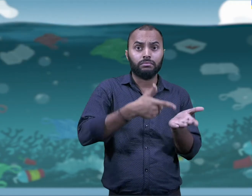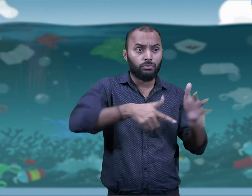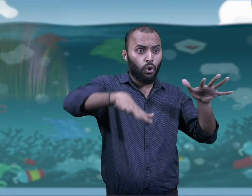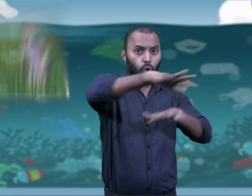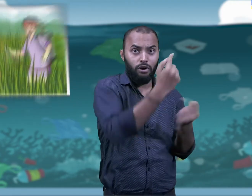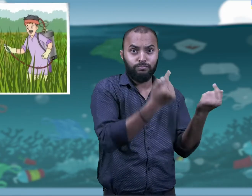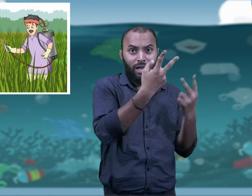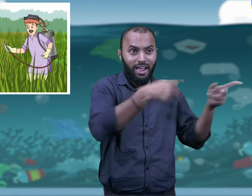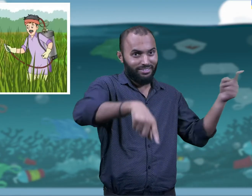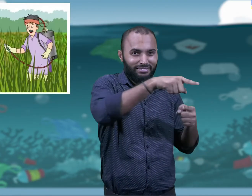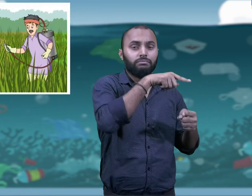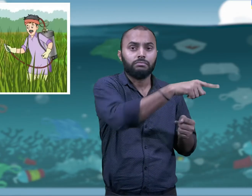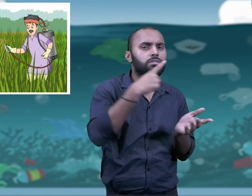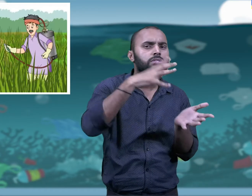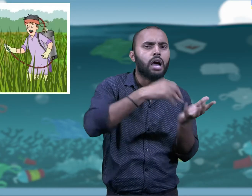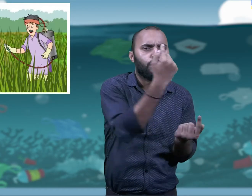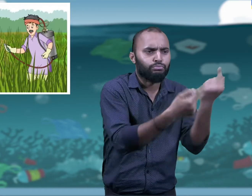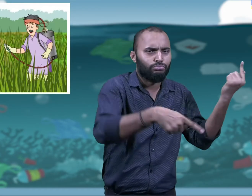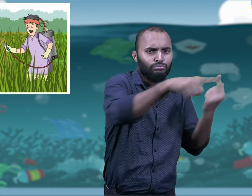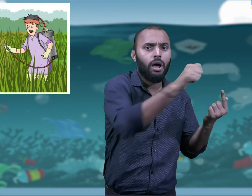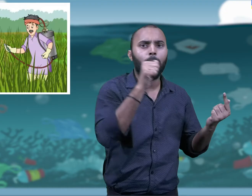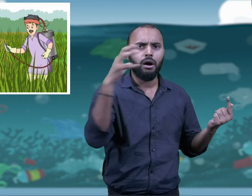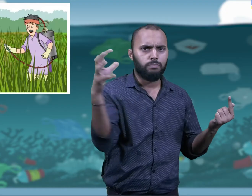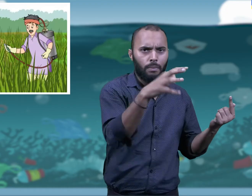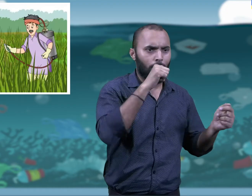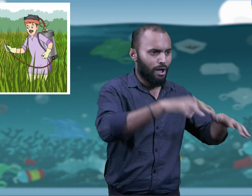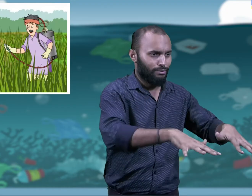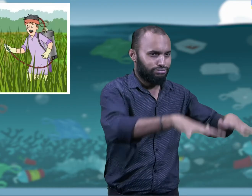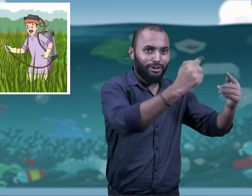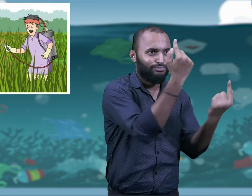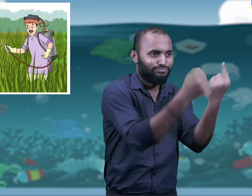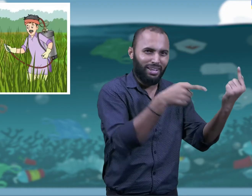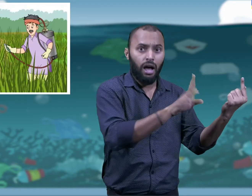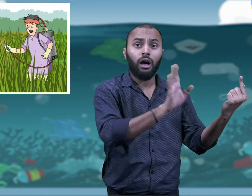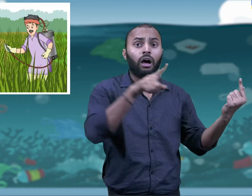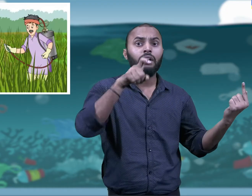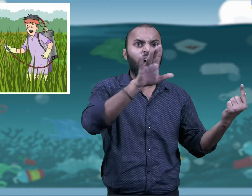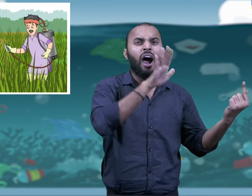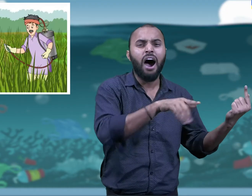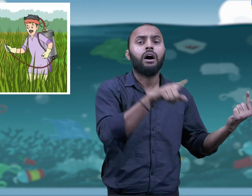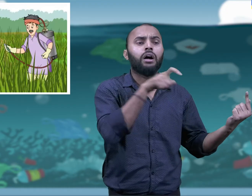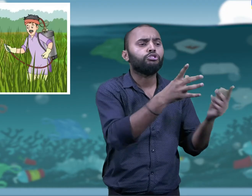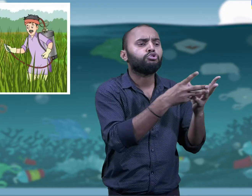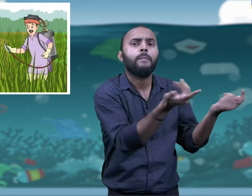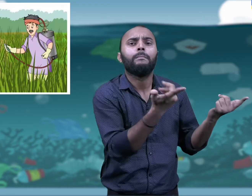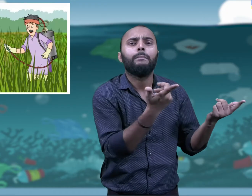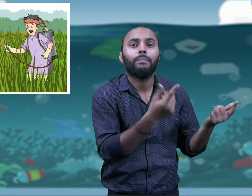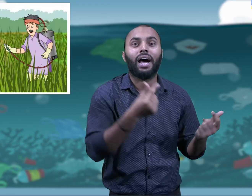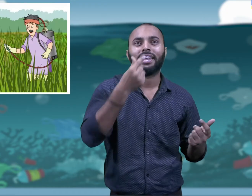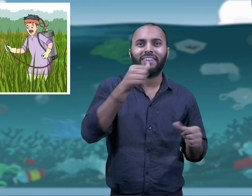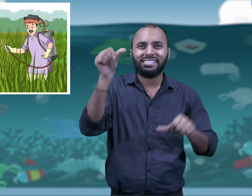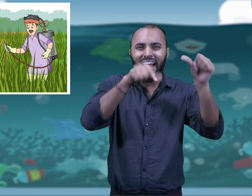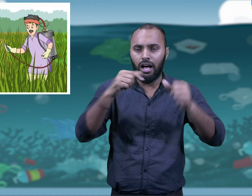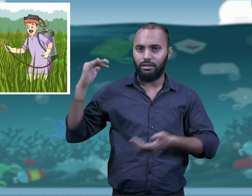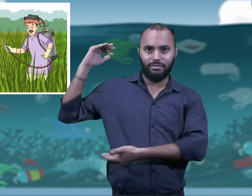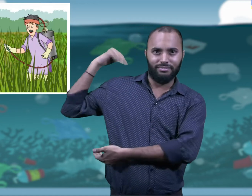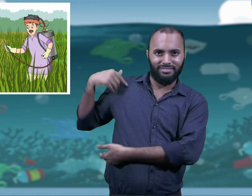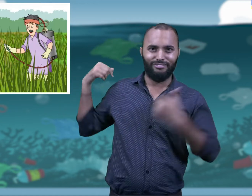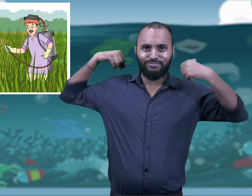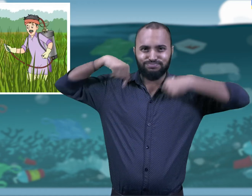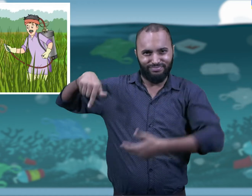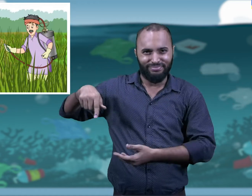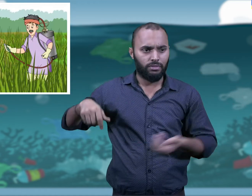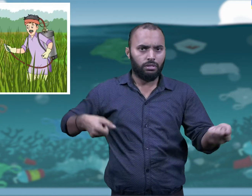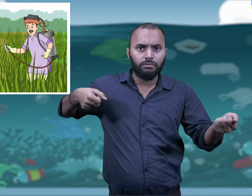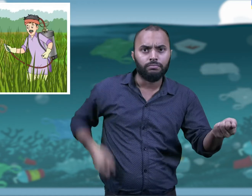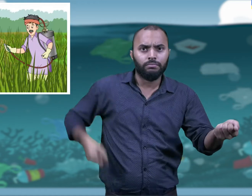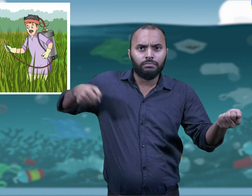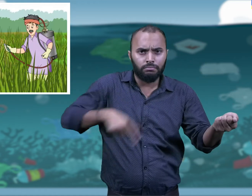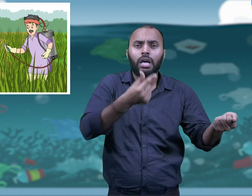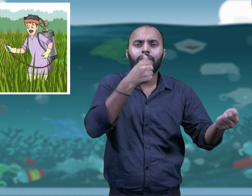4. Water that is washed off from agricultural fields contains large amounts of pesticides